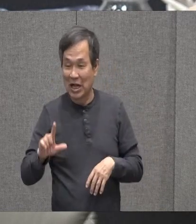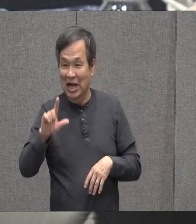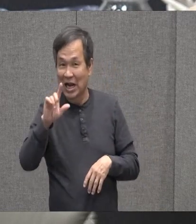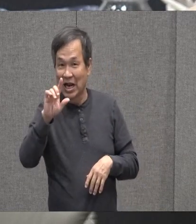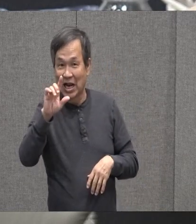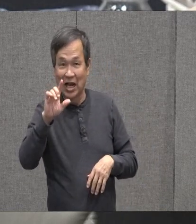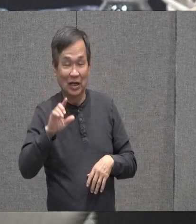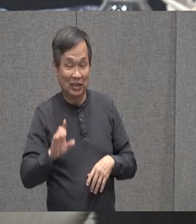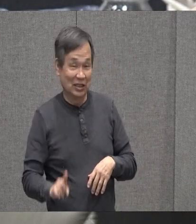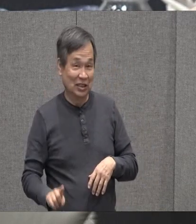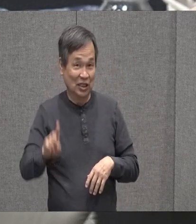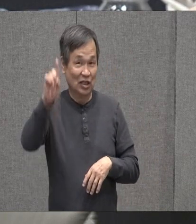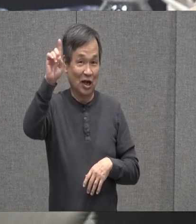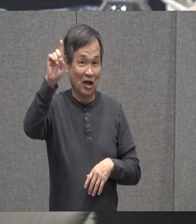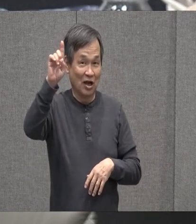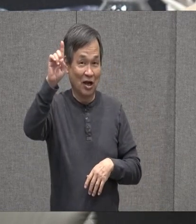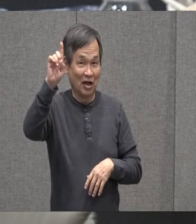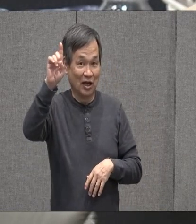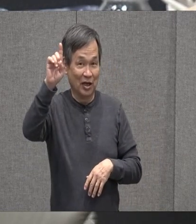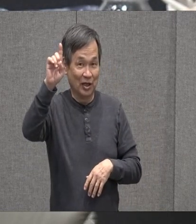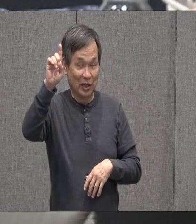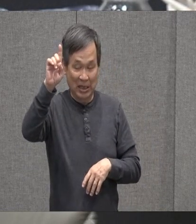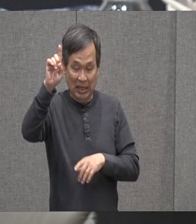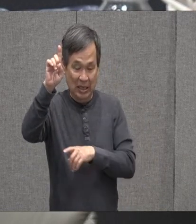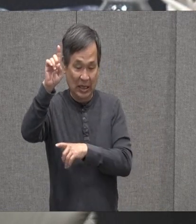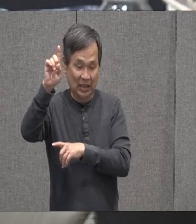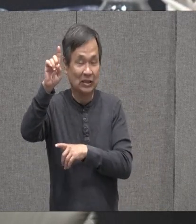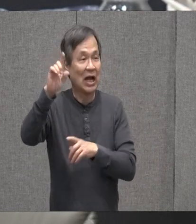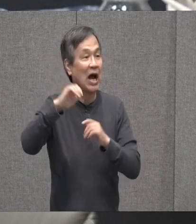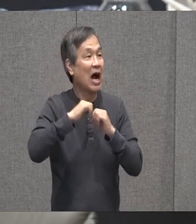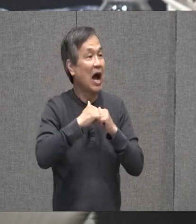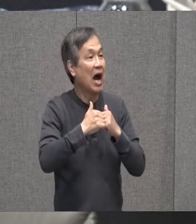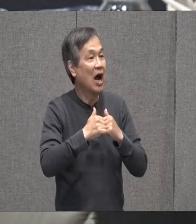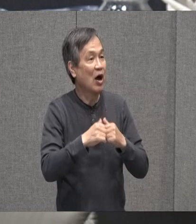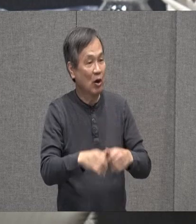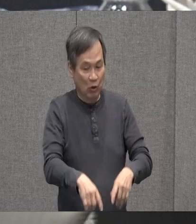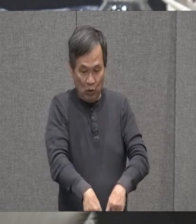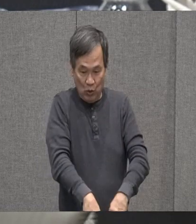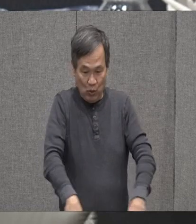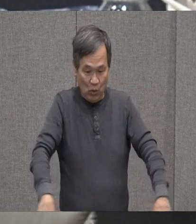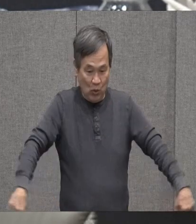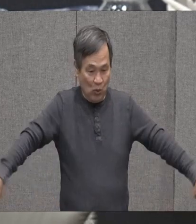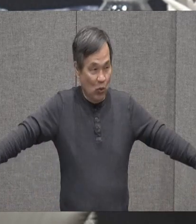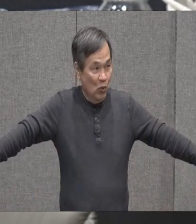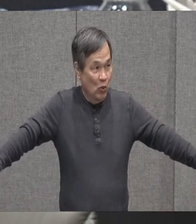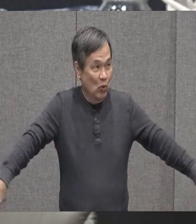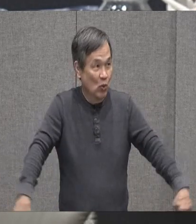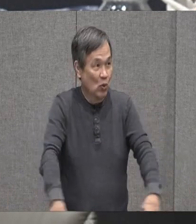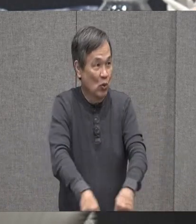or maybe the distance between. This word has to do with how wide something is.